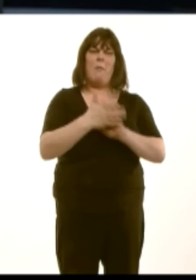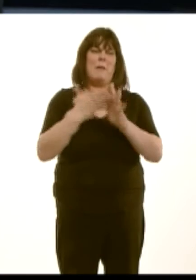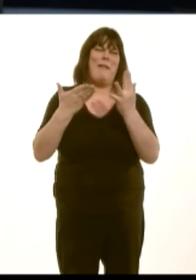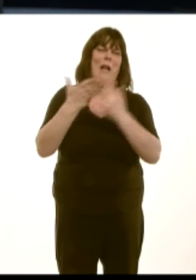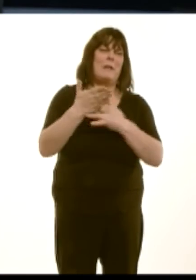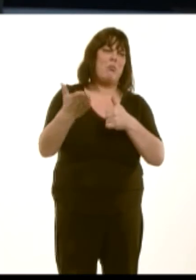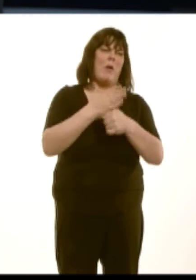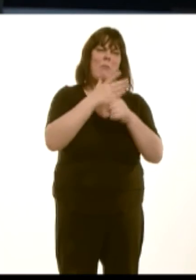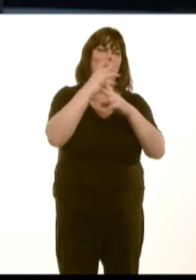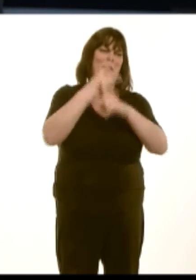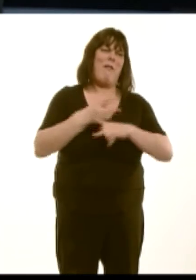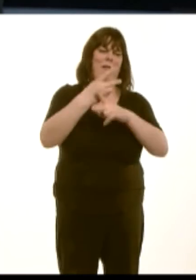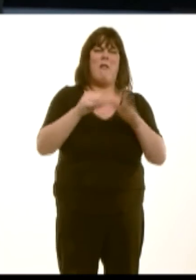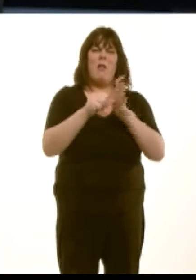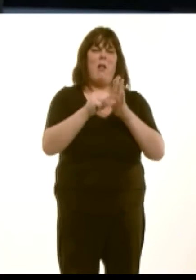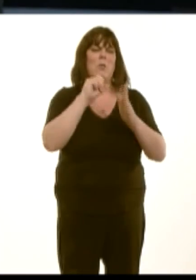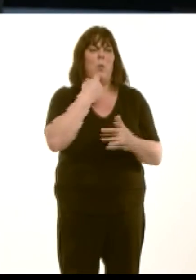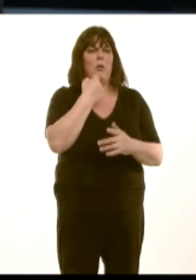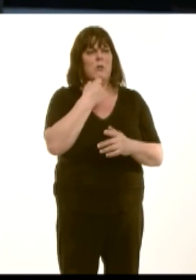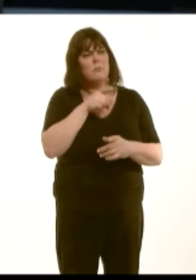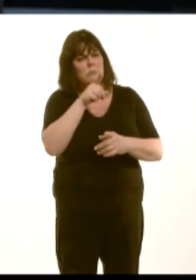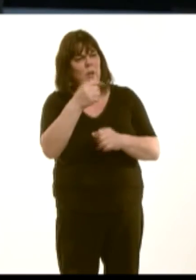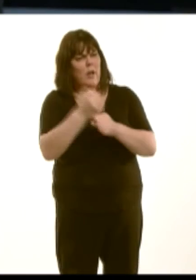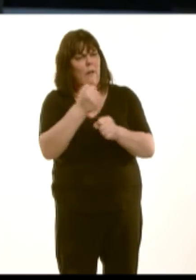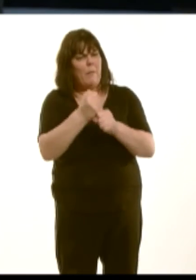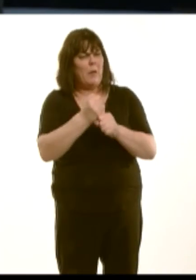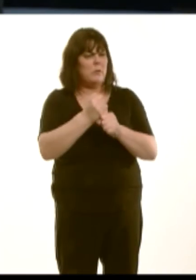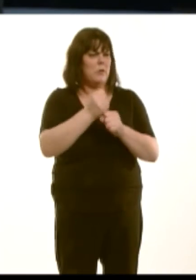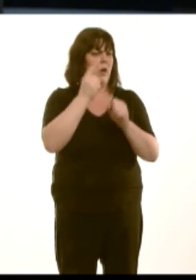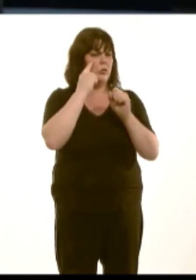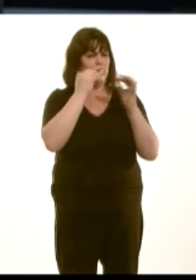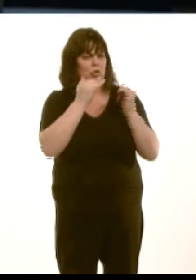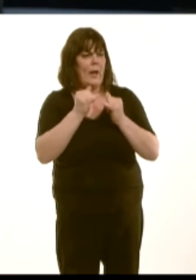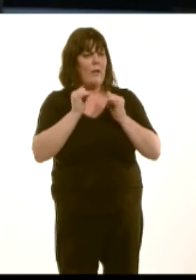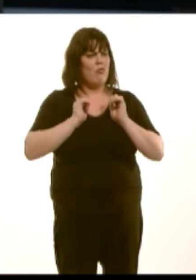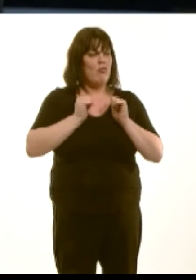What can your Government do to ensure that rural surgeries can be maintained and that